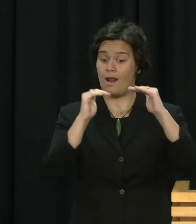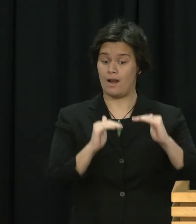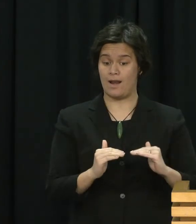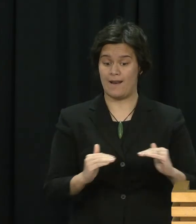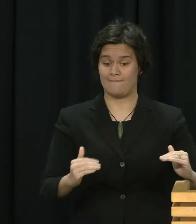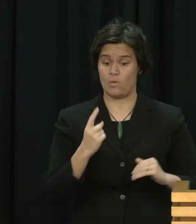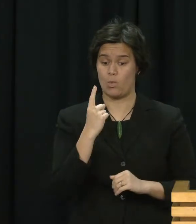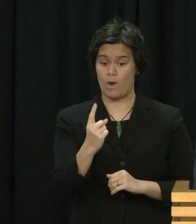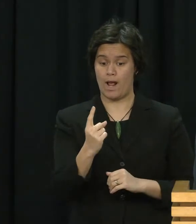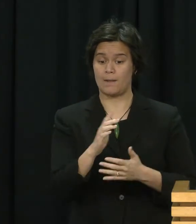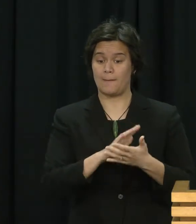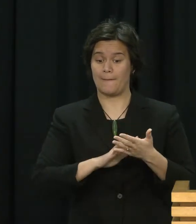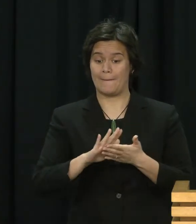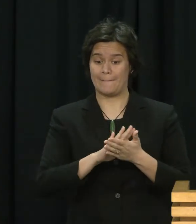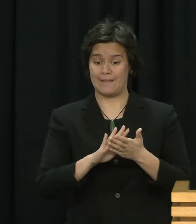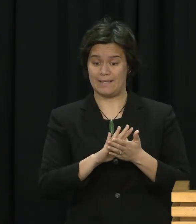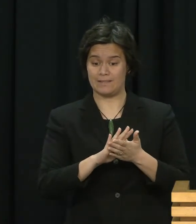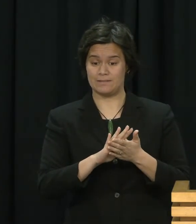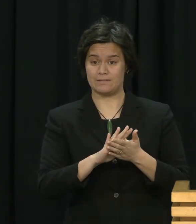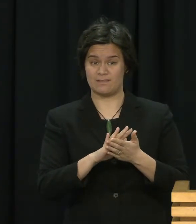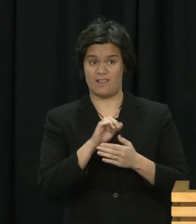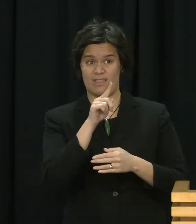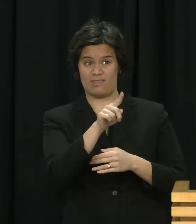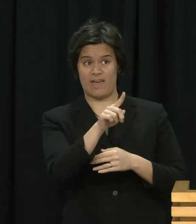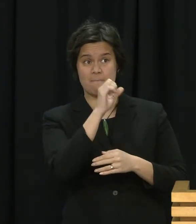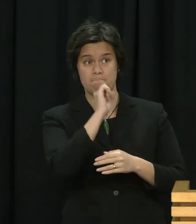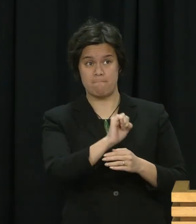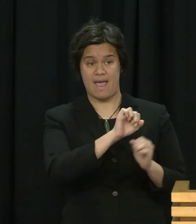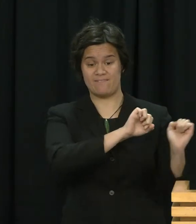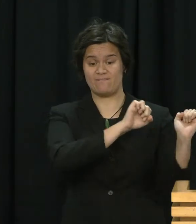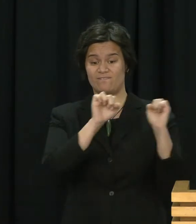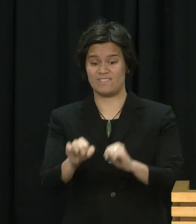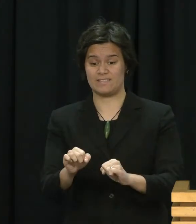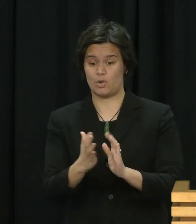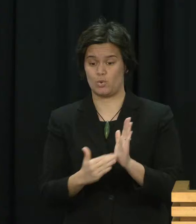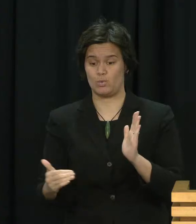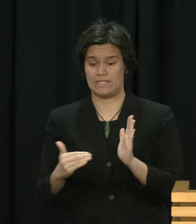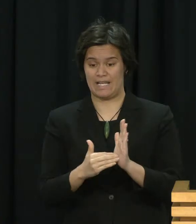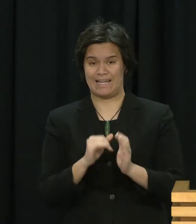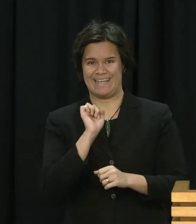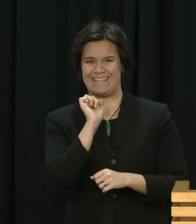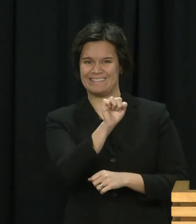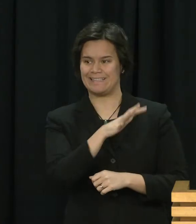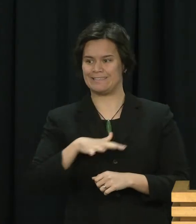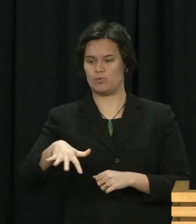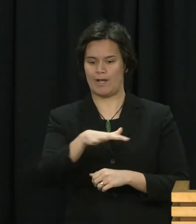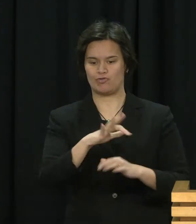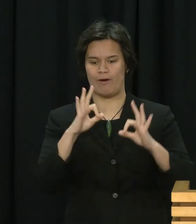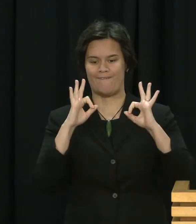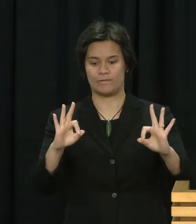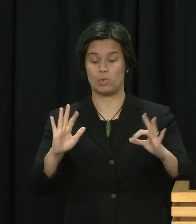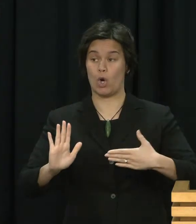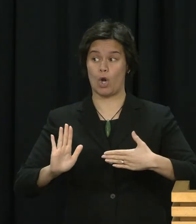good go.